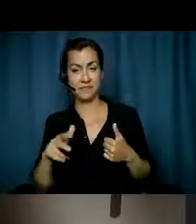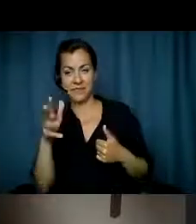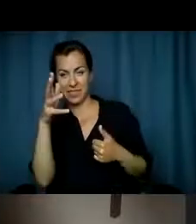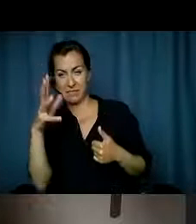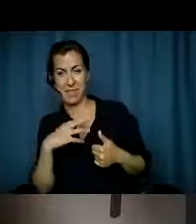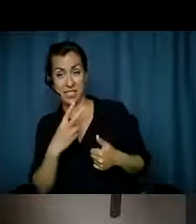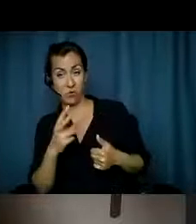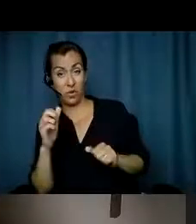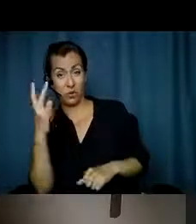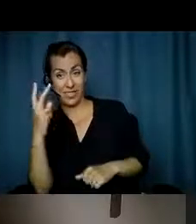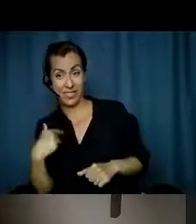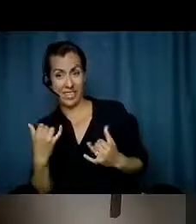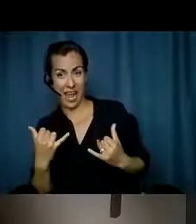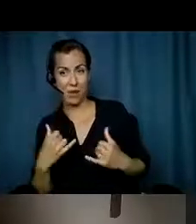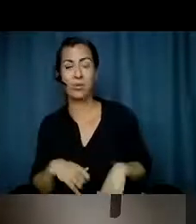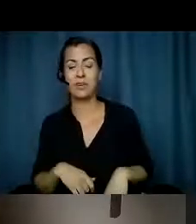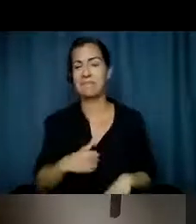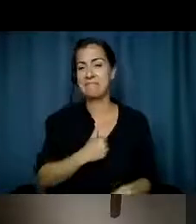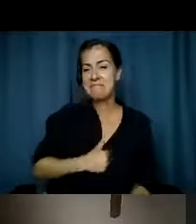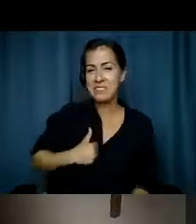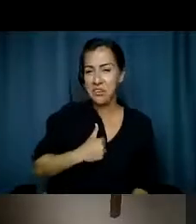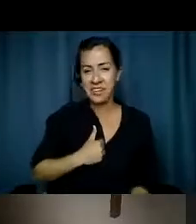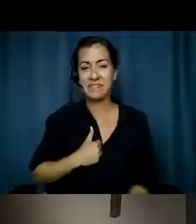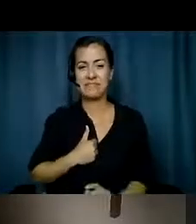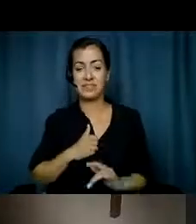population, younger folks are voting less, so we have